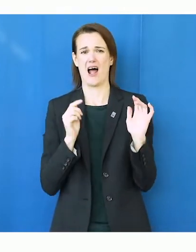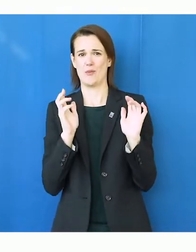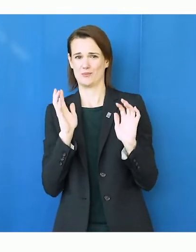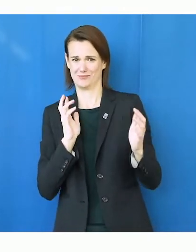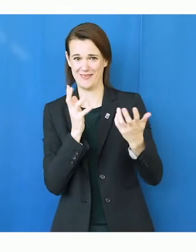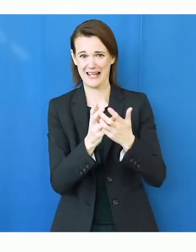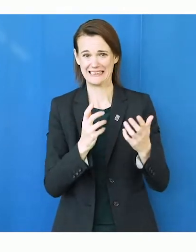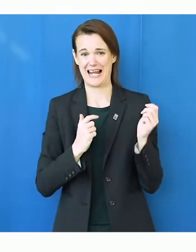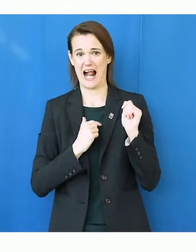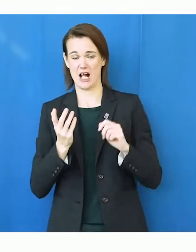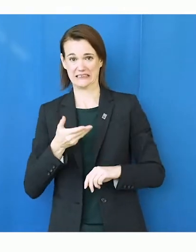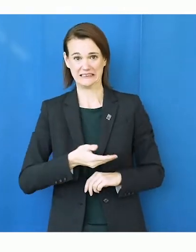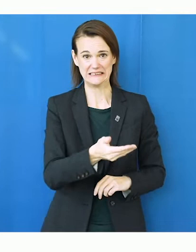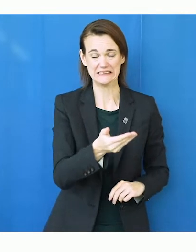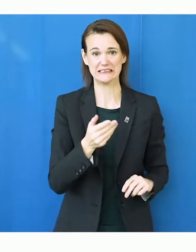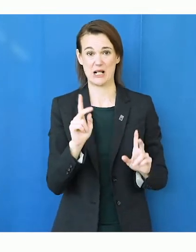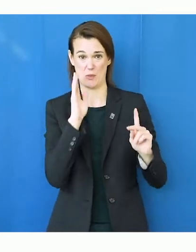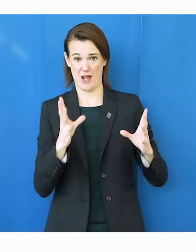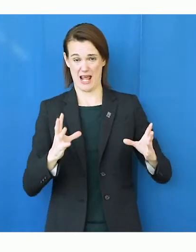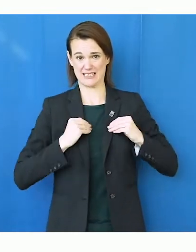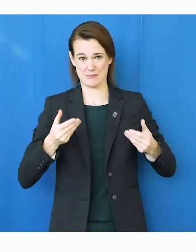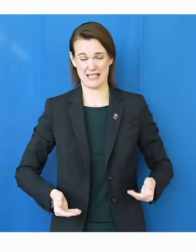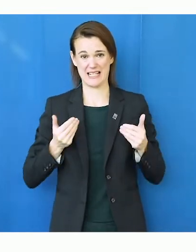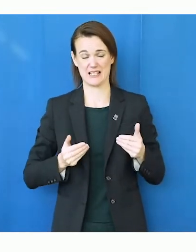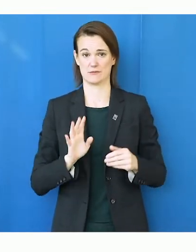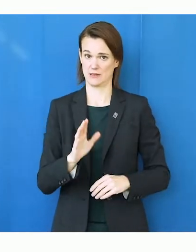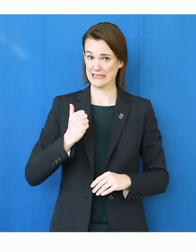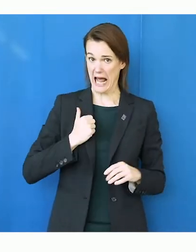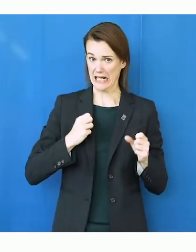Will I be able to survive the cold people were talking about?